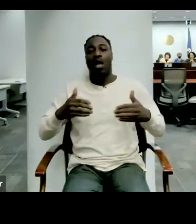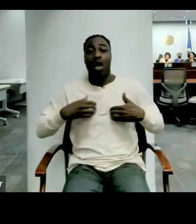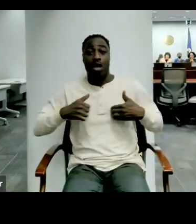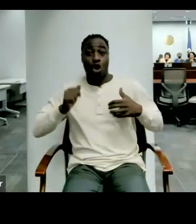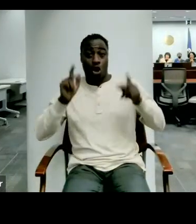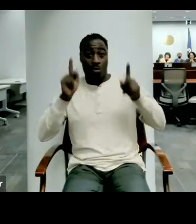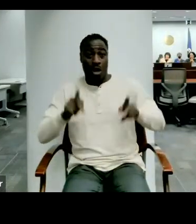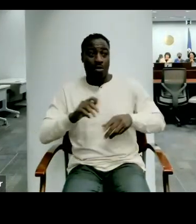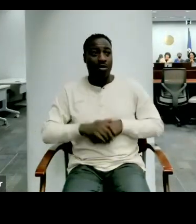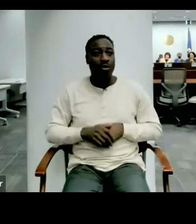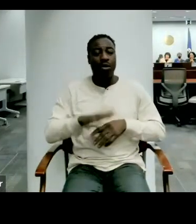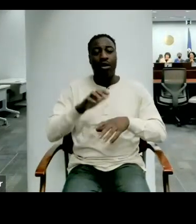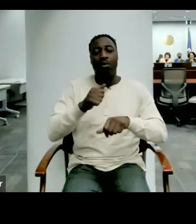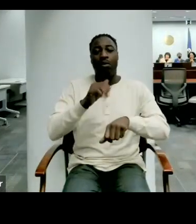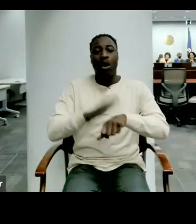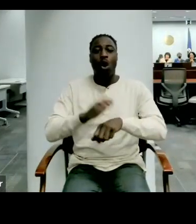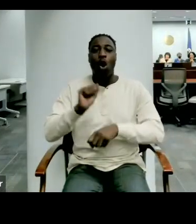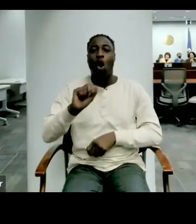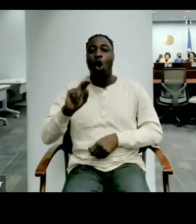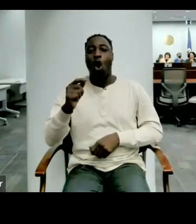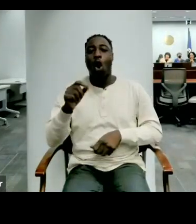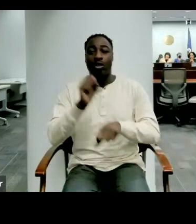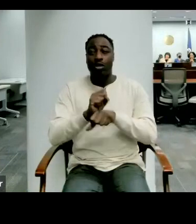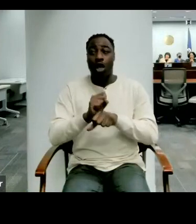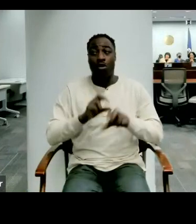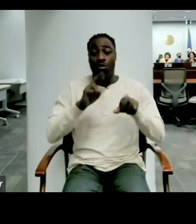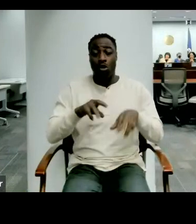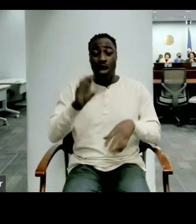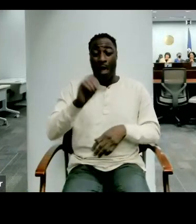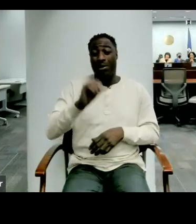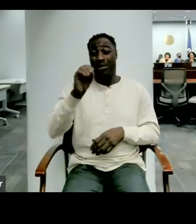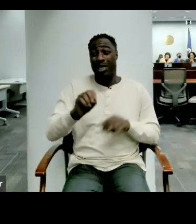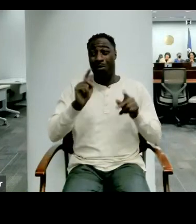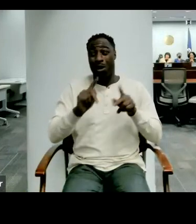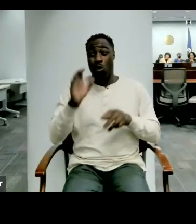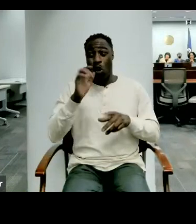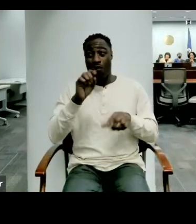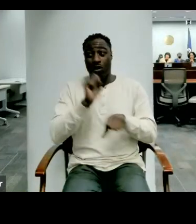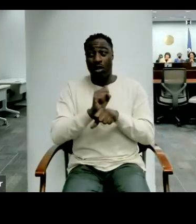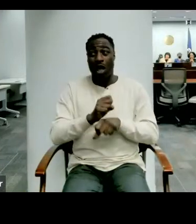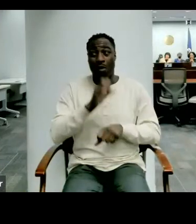Based on the August job report a percentage of job seekers ages 55 and older,